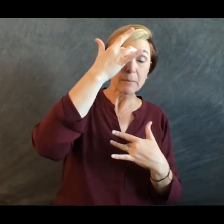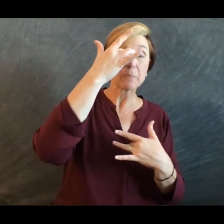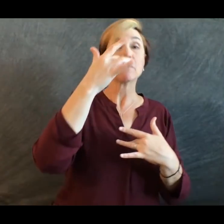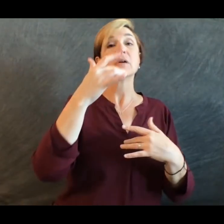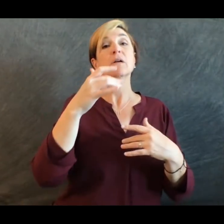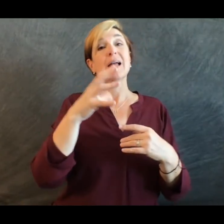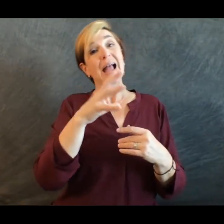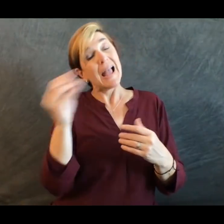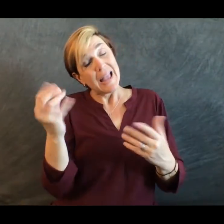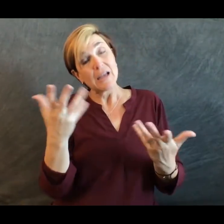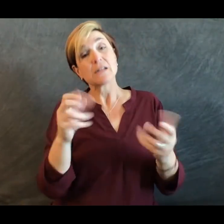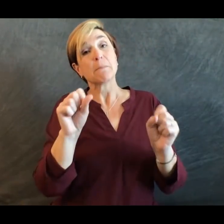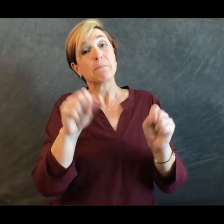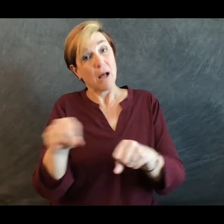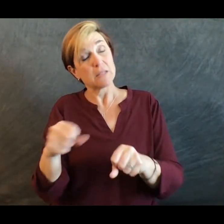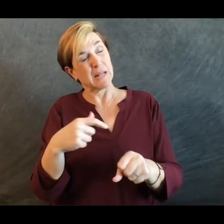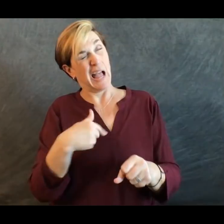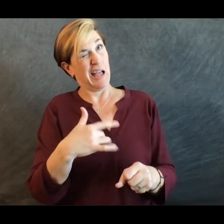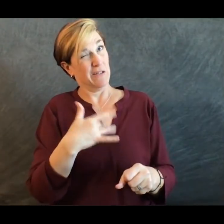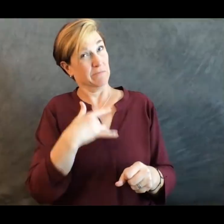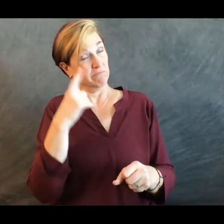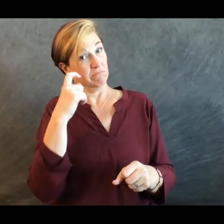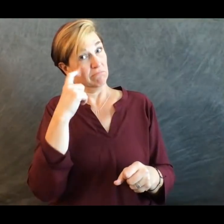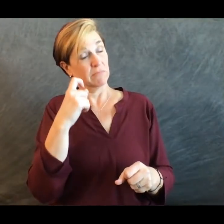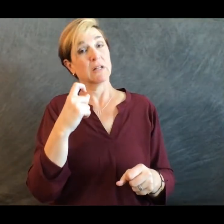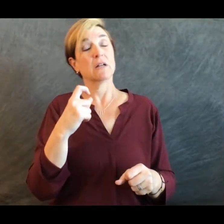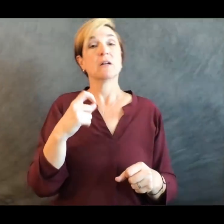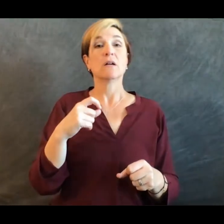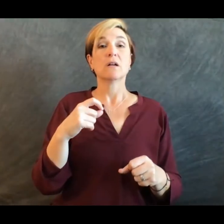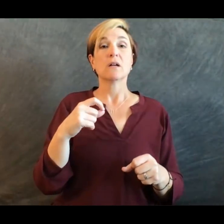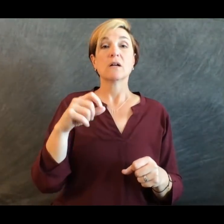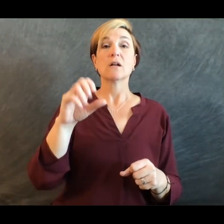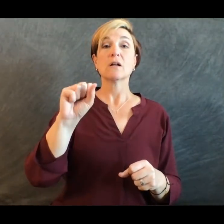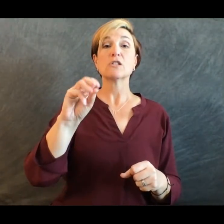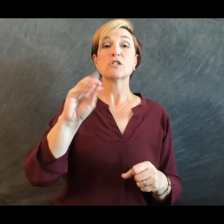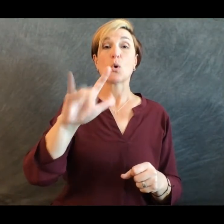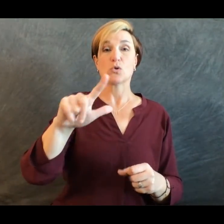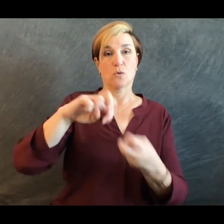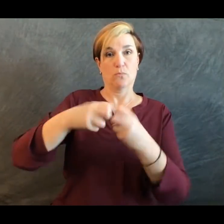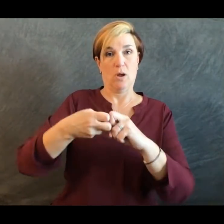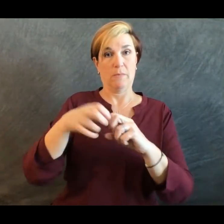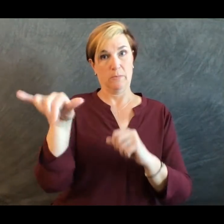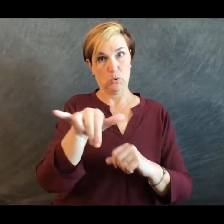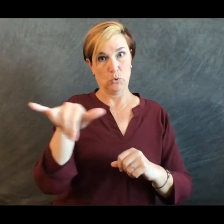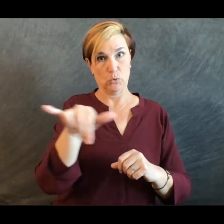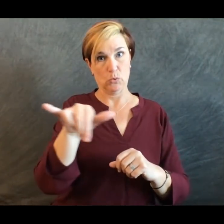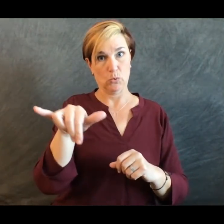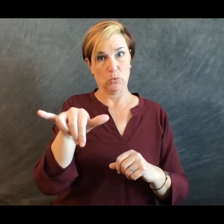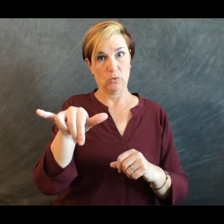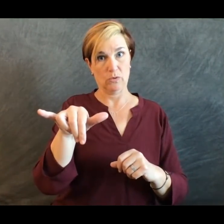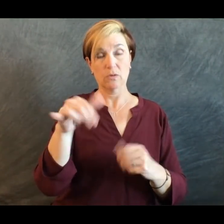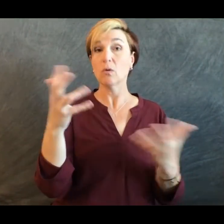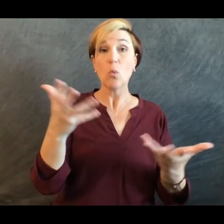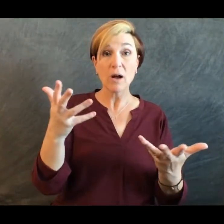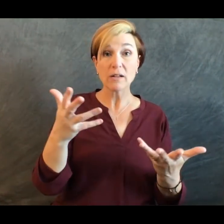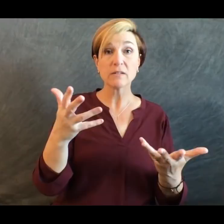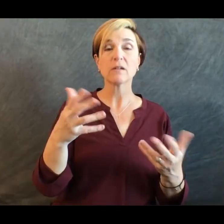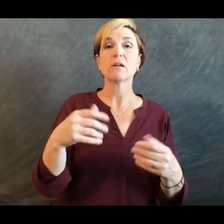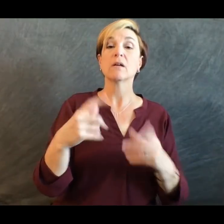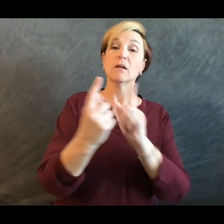fact likely that the burden of social ills is also contributing social distancing and teleworking we know we're critical and you've heard dr. Brooks and